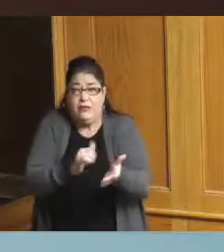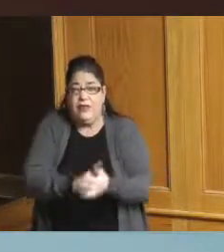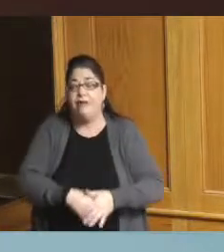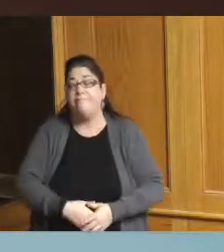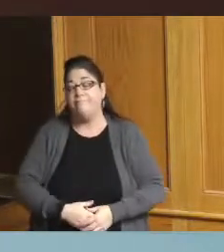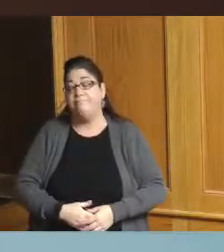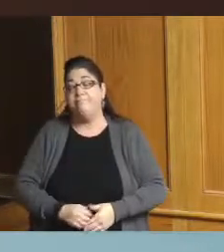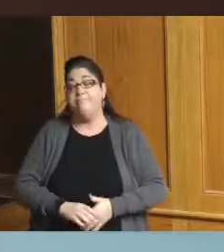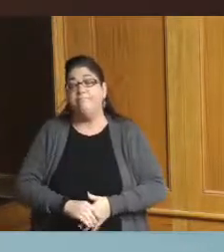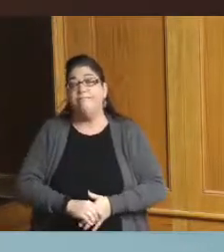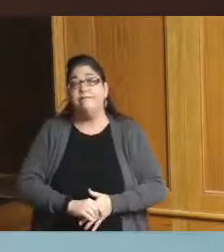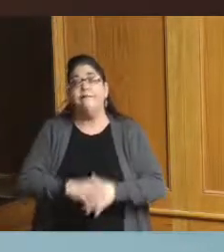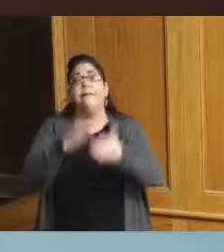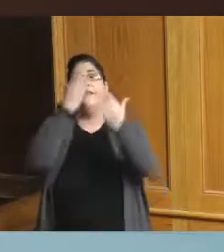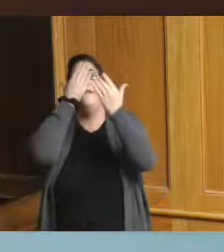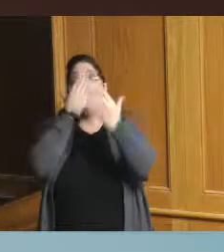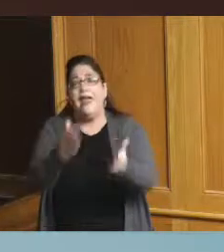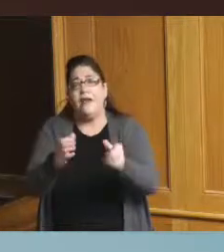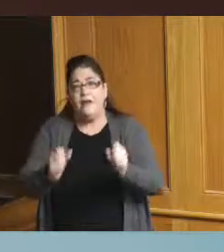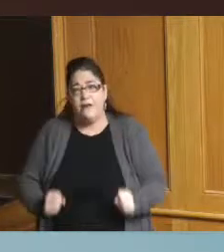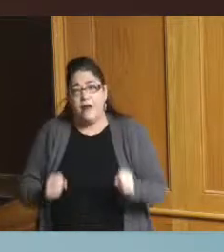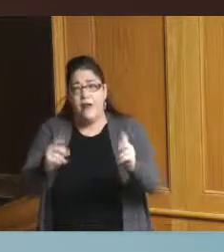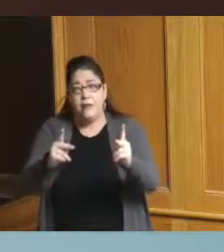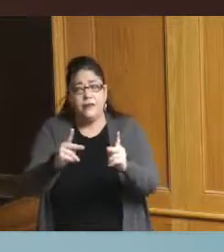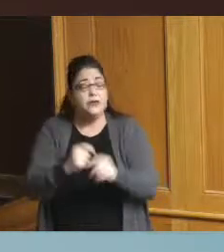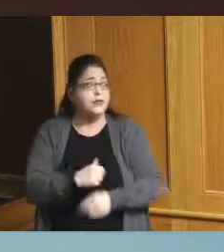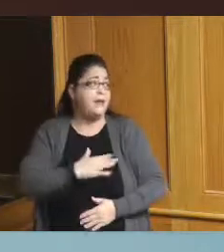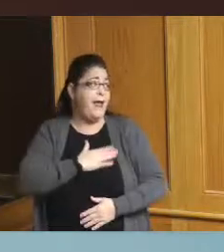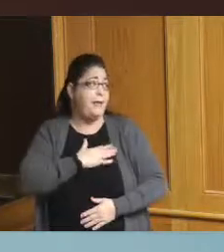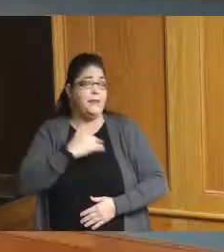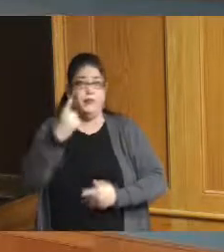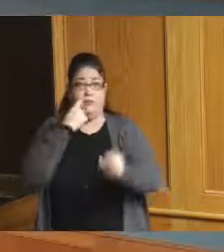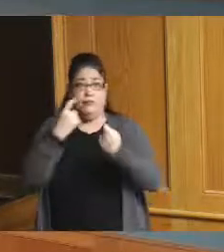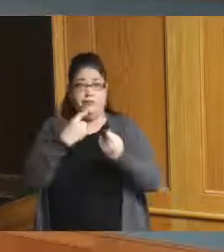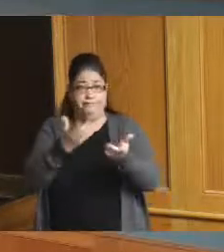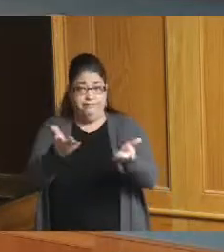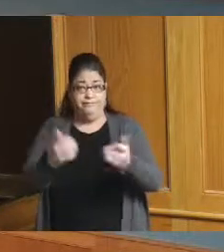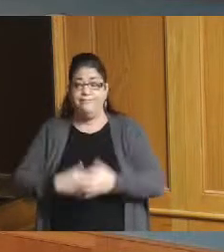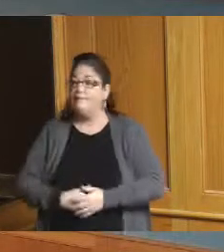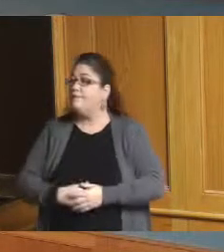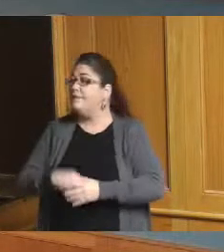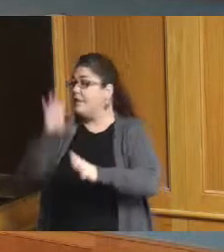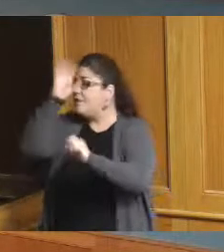I thank you for the opportunity and happy to take any questions thank you so much Commissioner if we